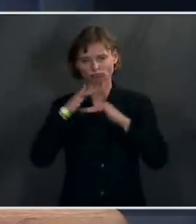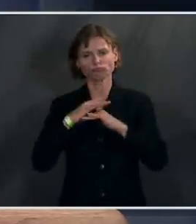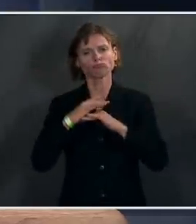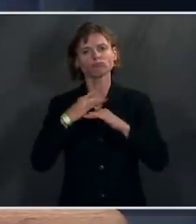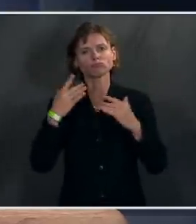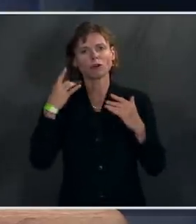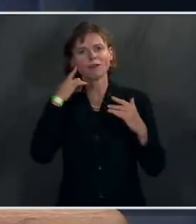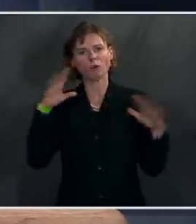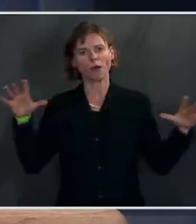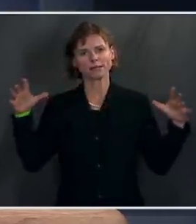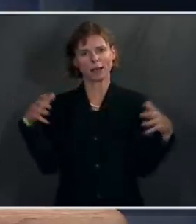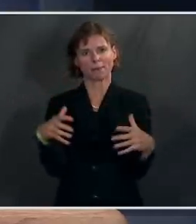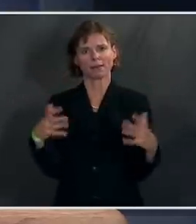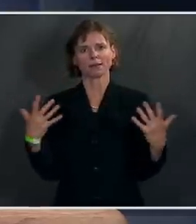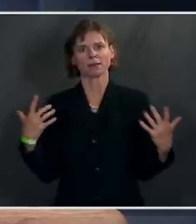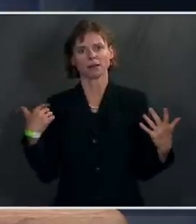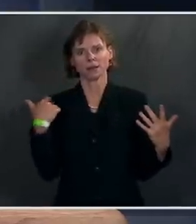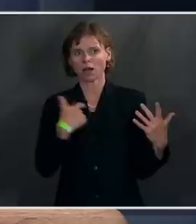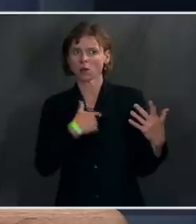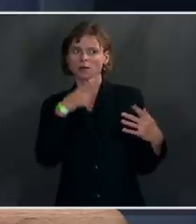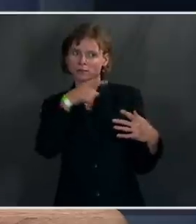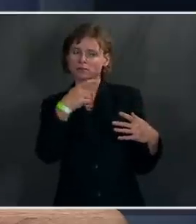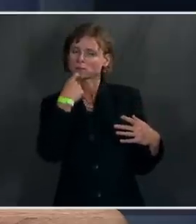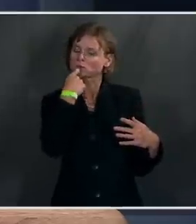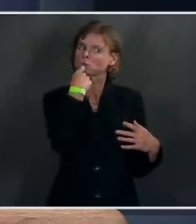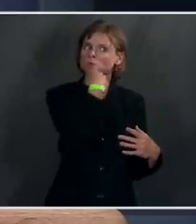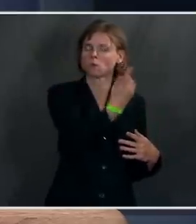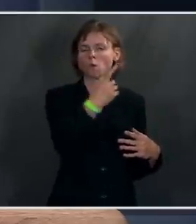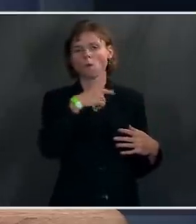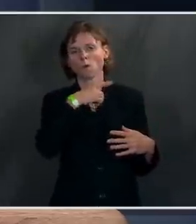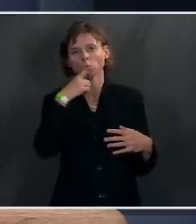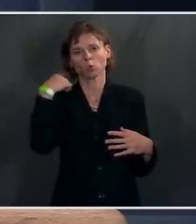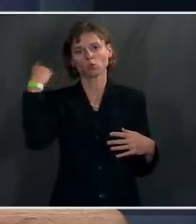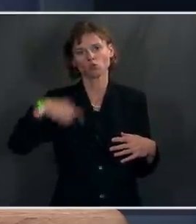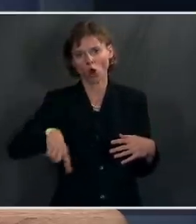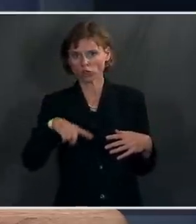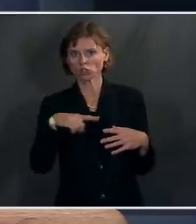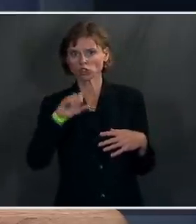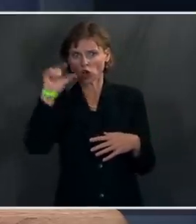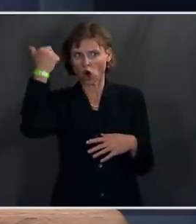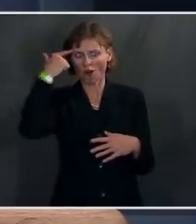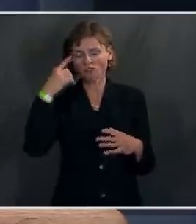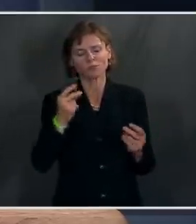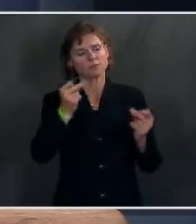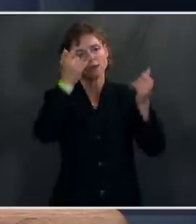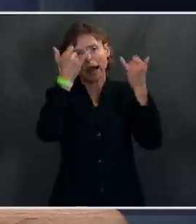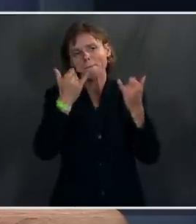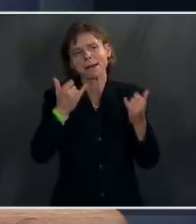to immediately, unconditionally release Mr. Navalny, as well as the hundreds of other Russian citizens